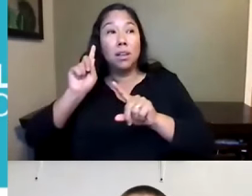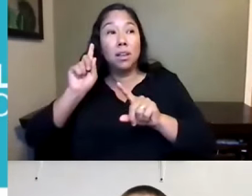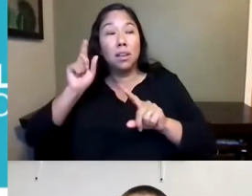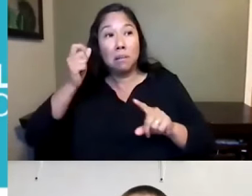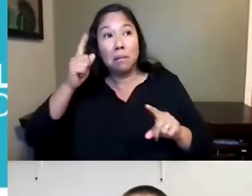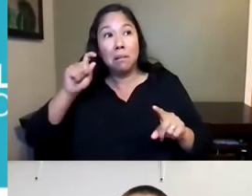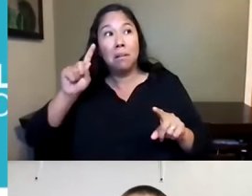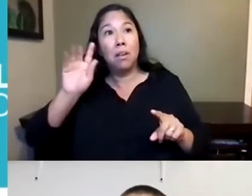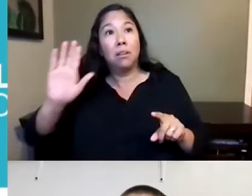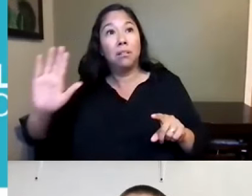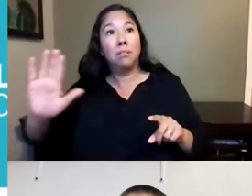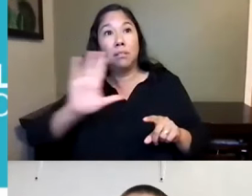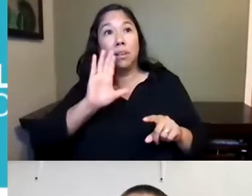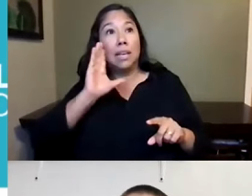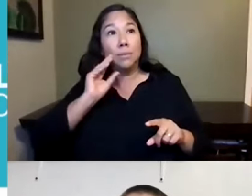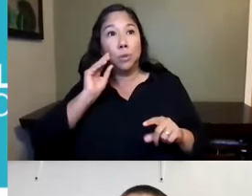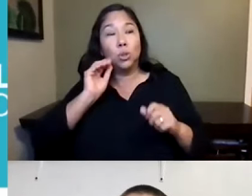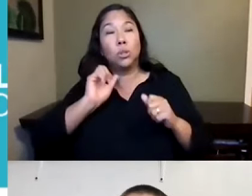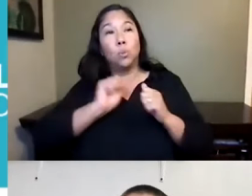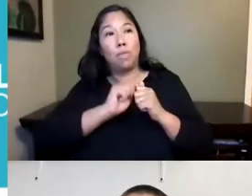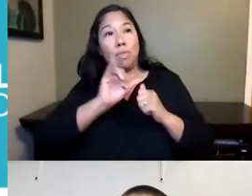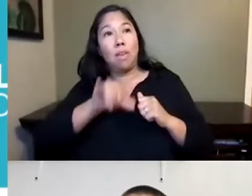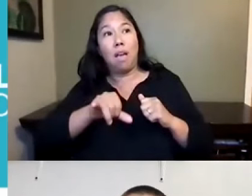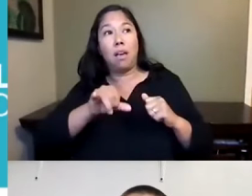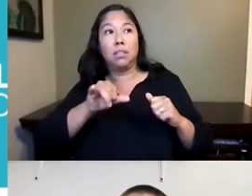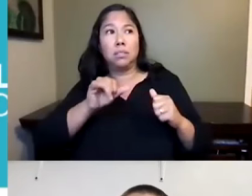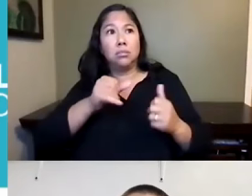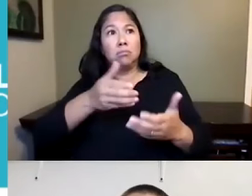We don’t need to compare ourselves with others. There’s no time frame.